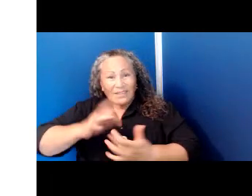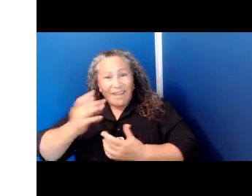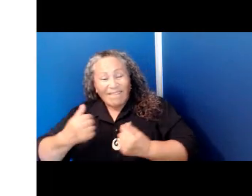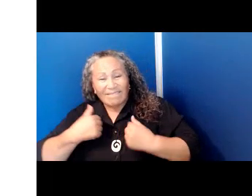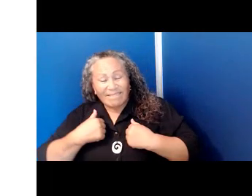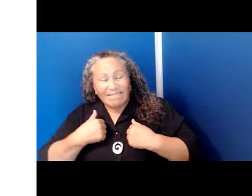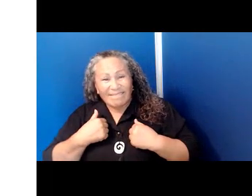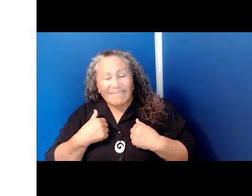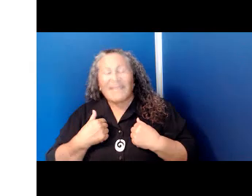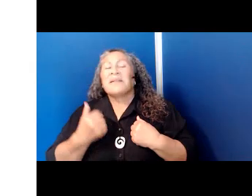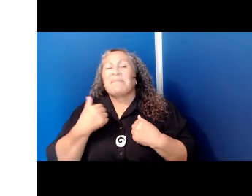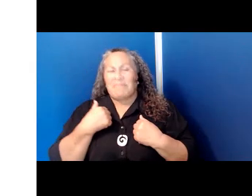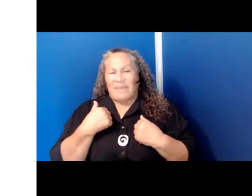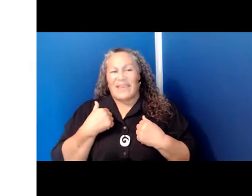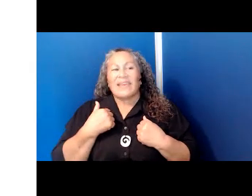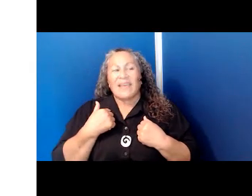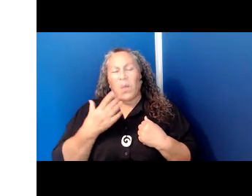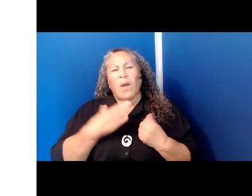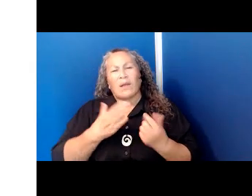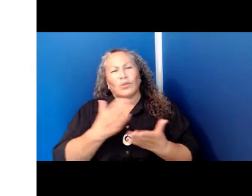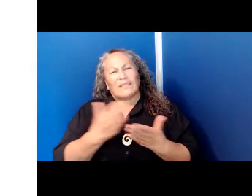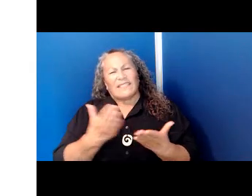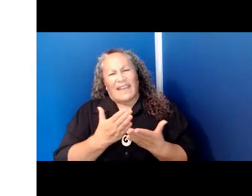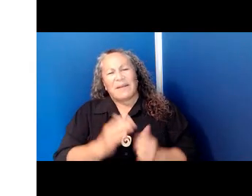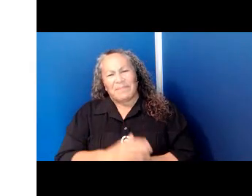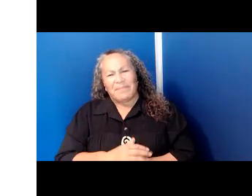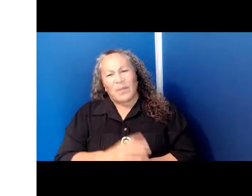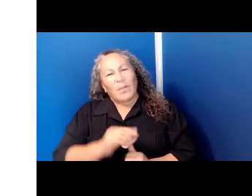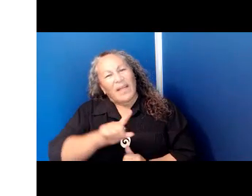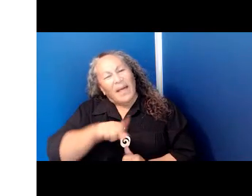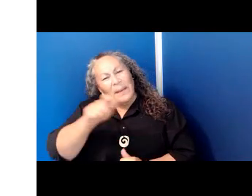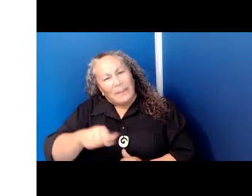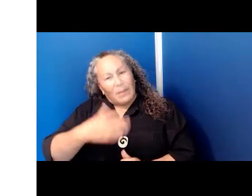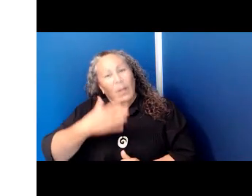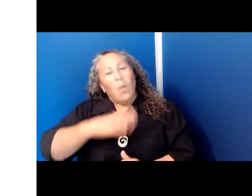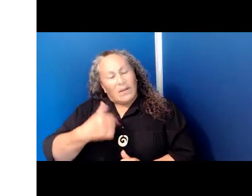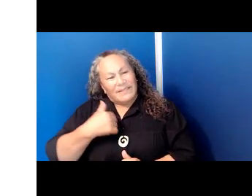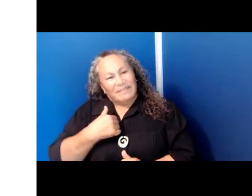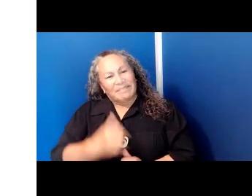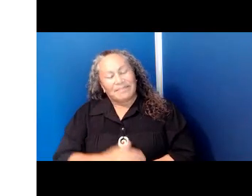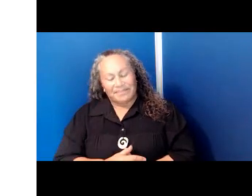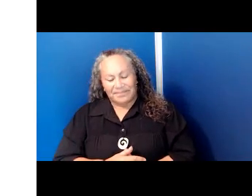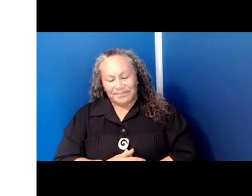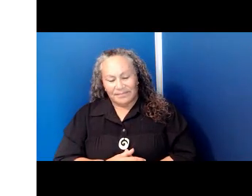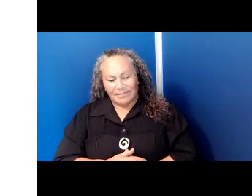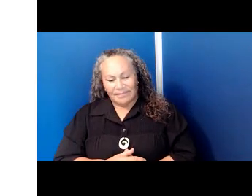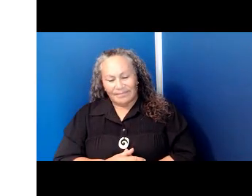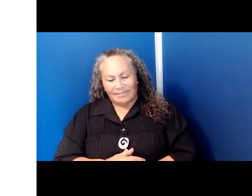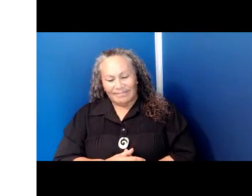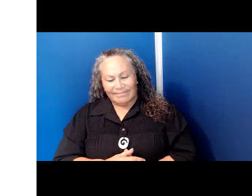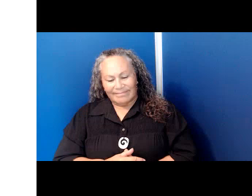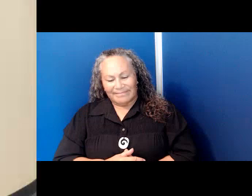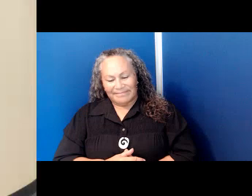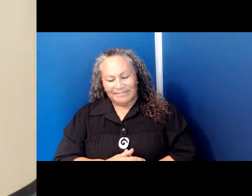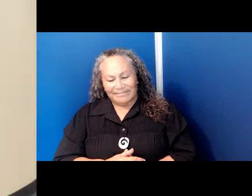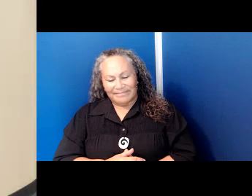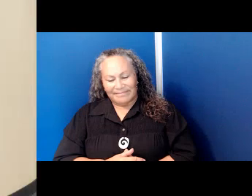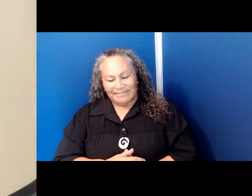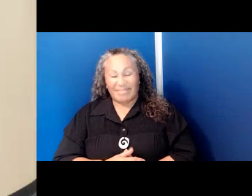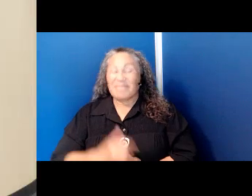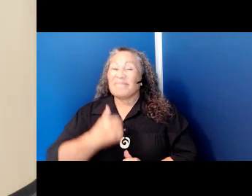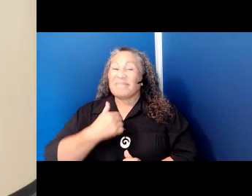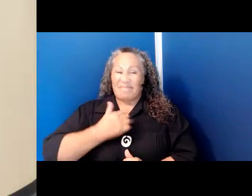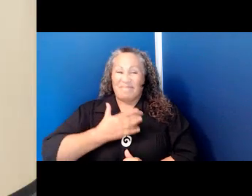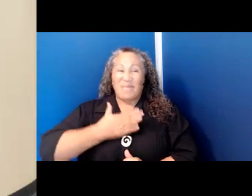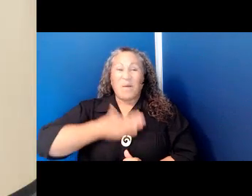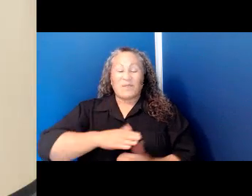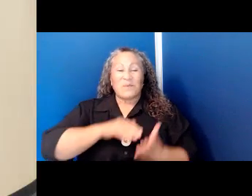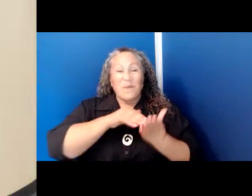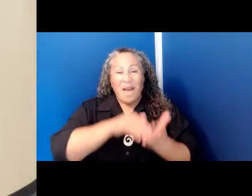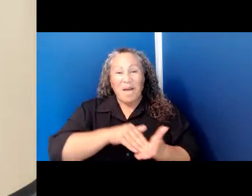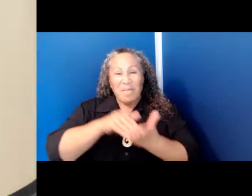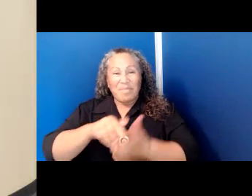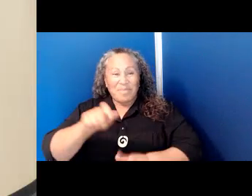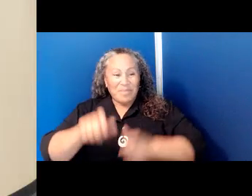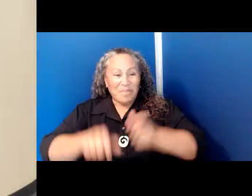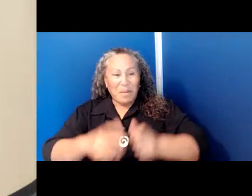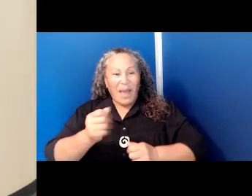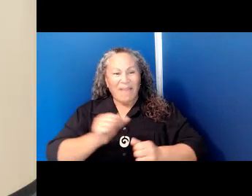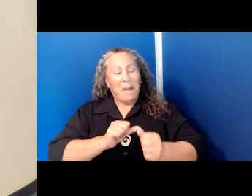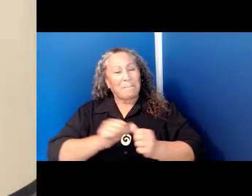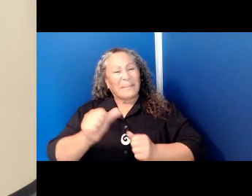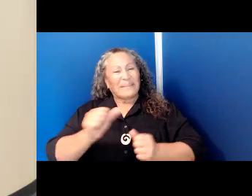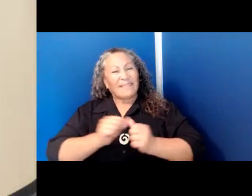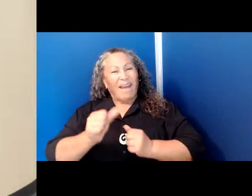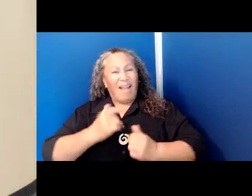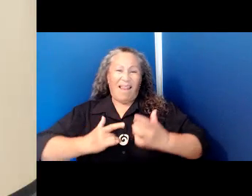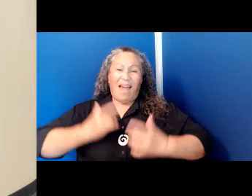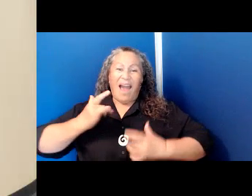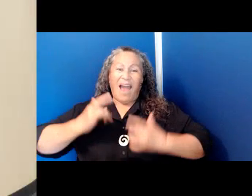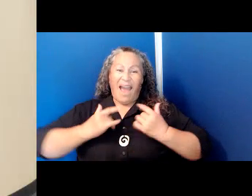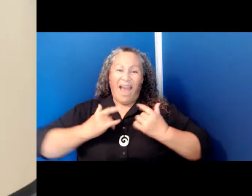I want to share with others. I want to help people have better lives with less barriers.